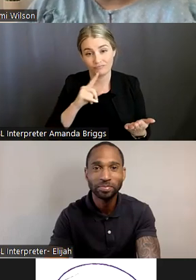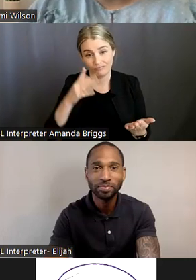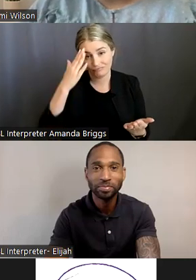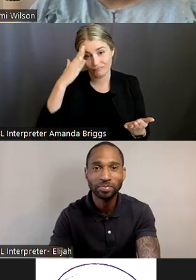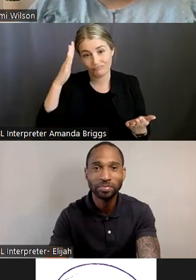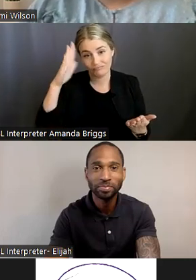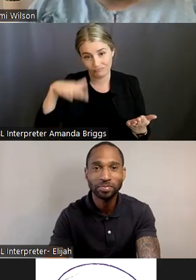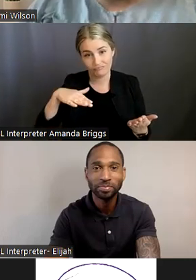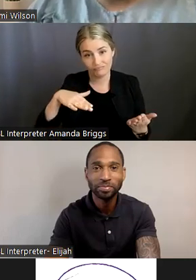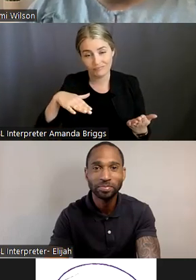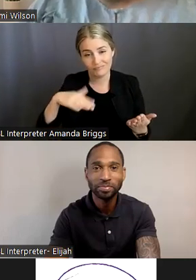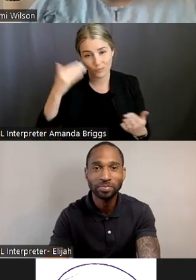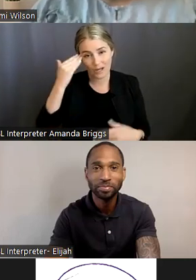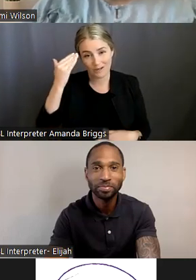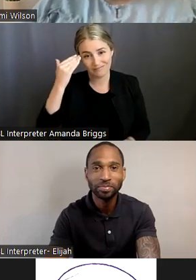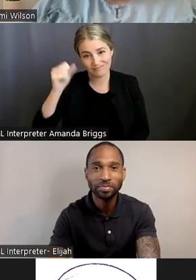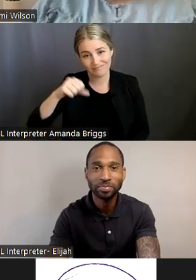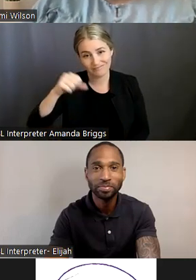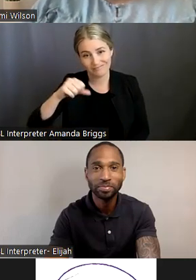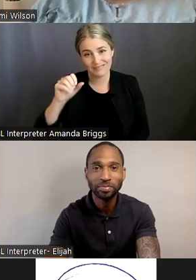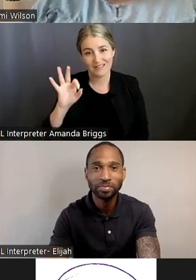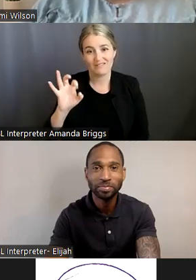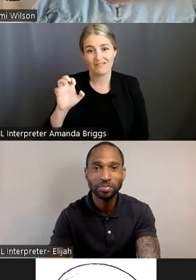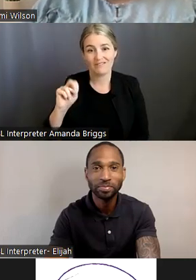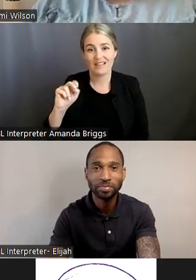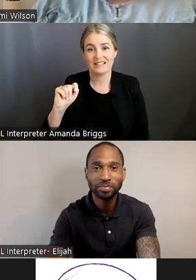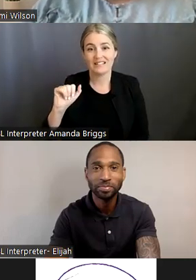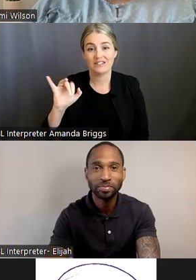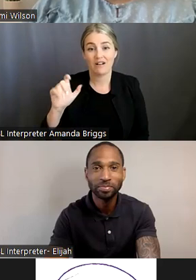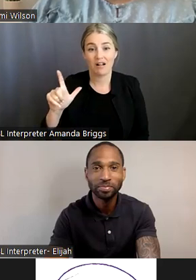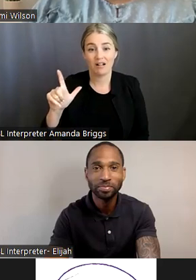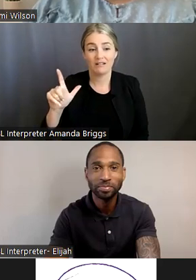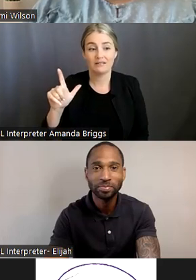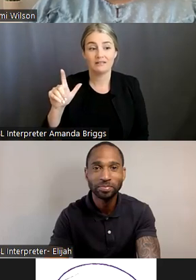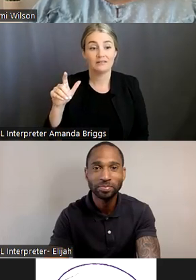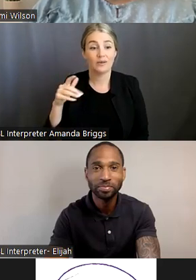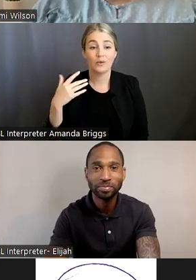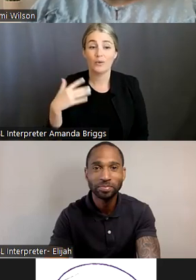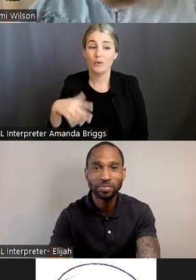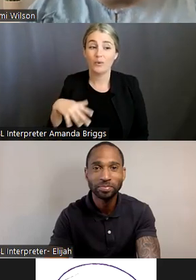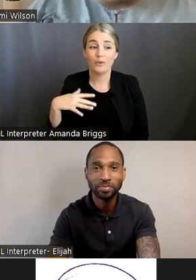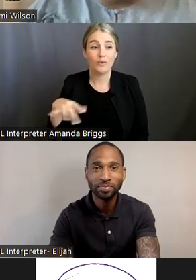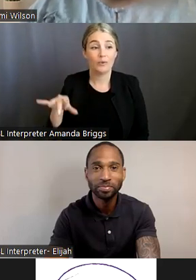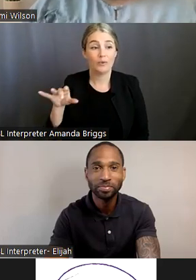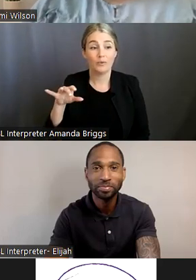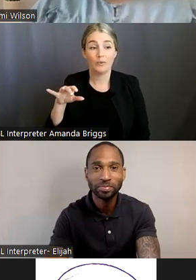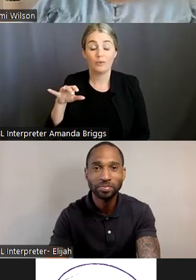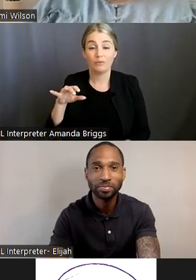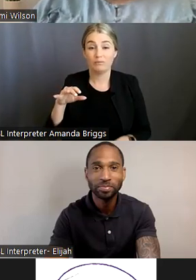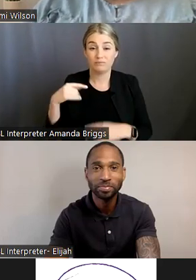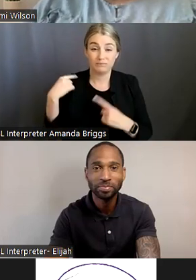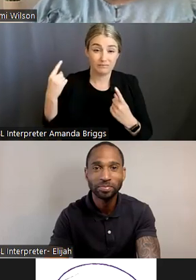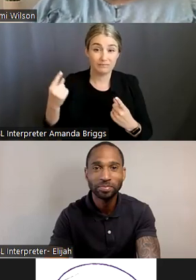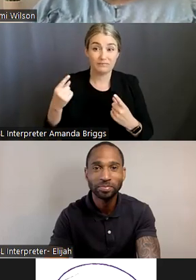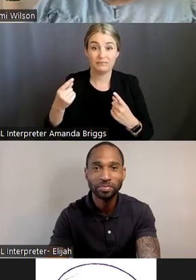us, if not all of us are aware, fentanyl has increasingly, been found in street-